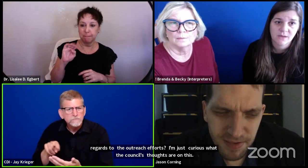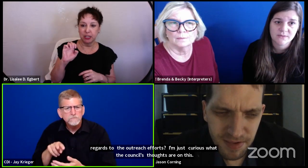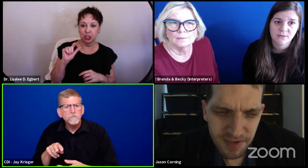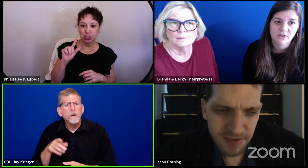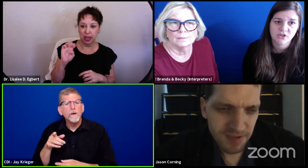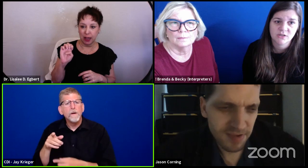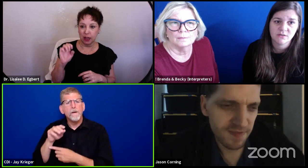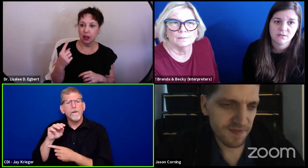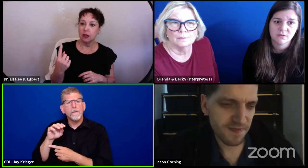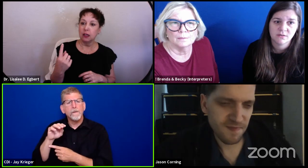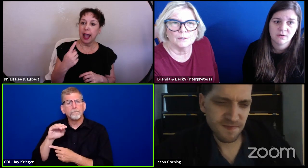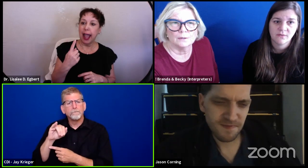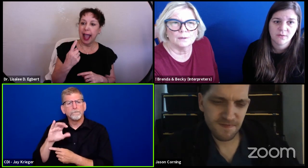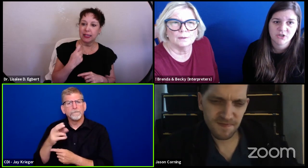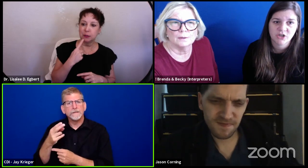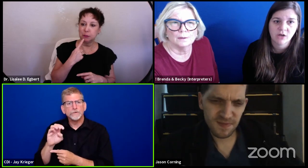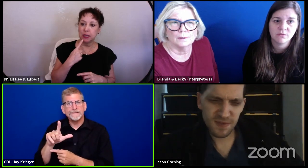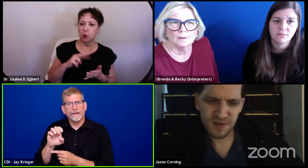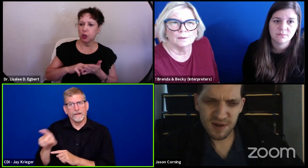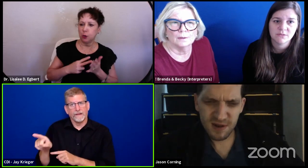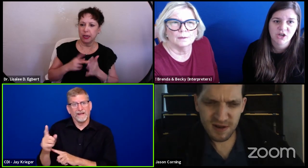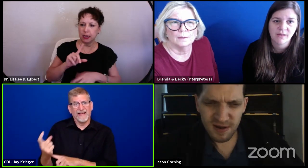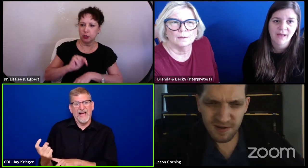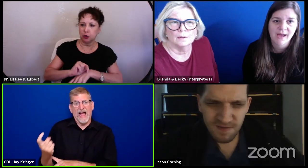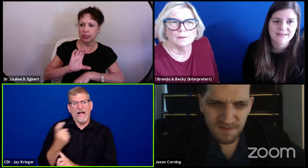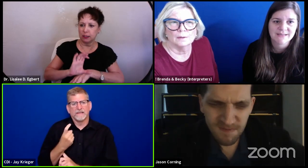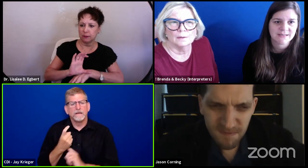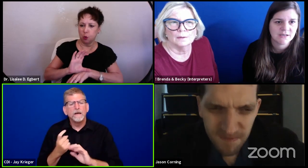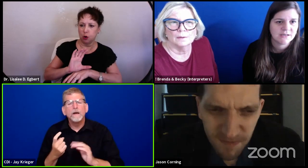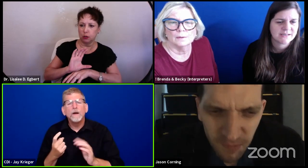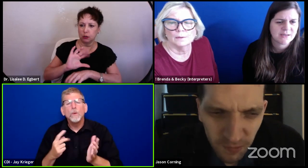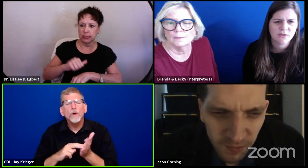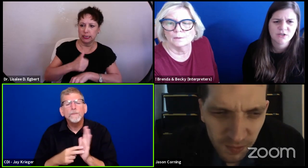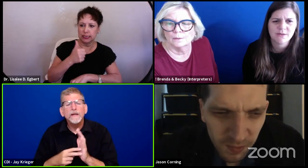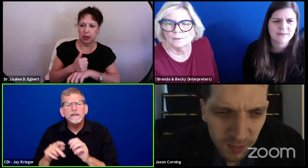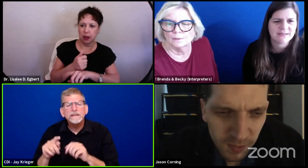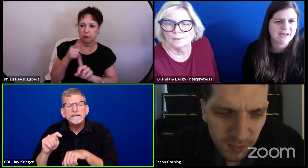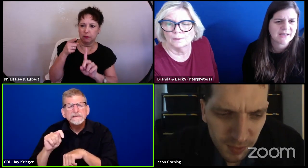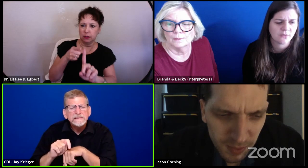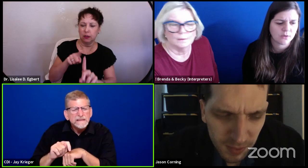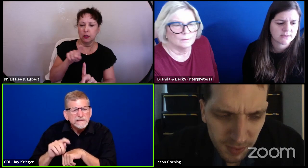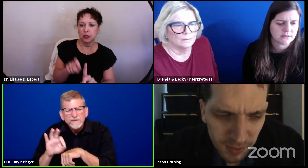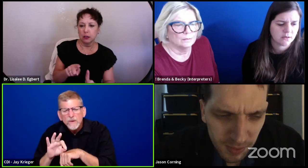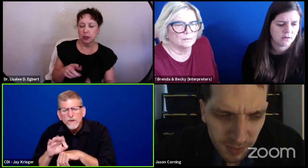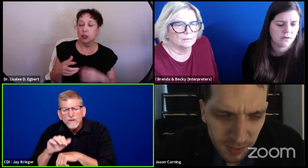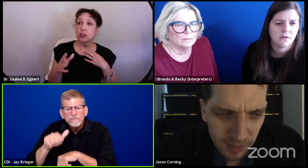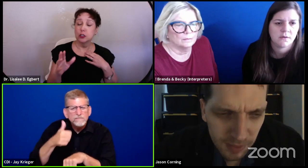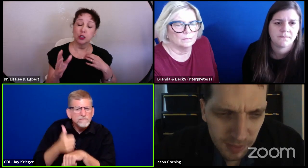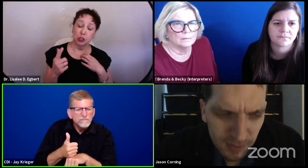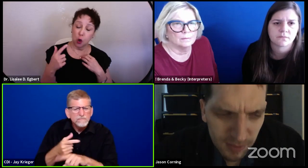That was a question from Michele. Michele asked, what do you mean by task force.